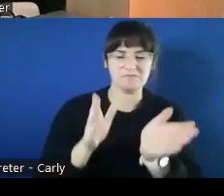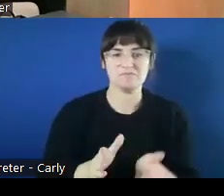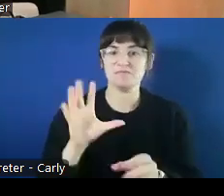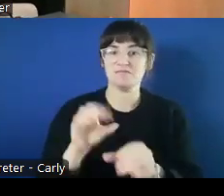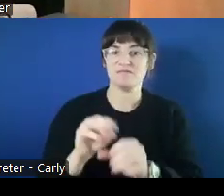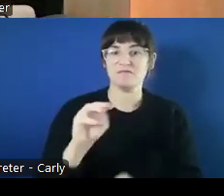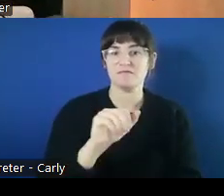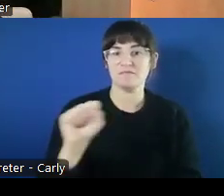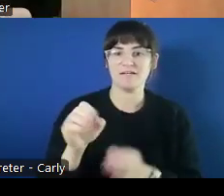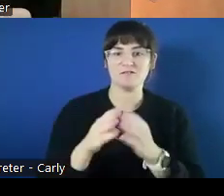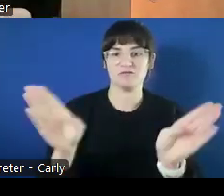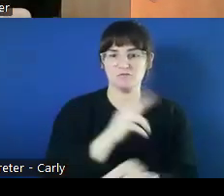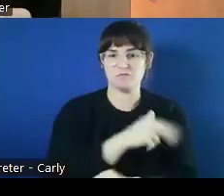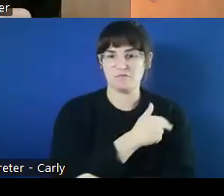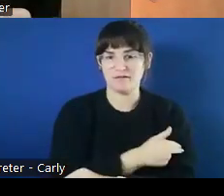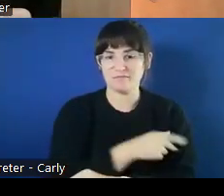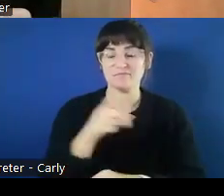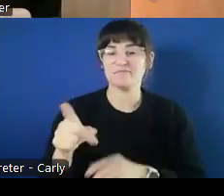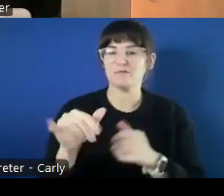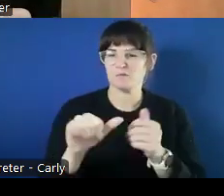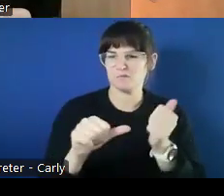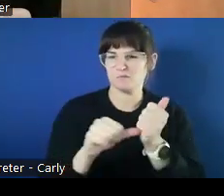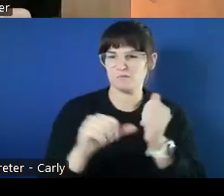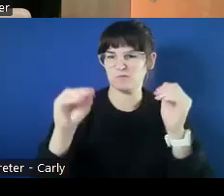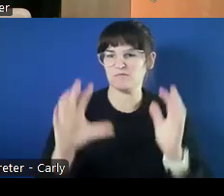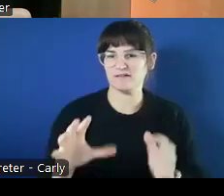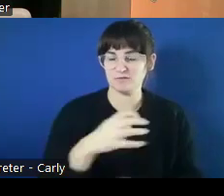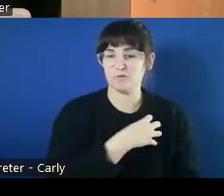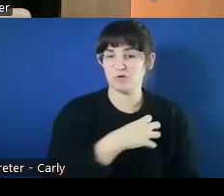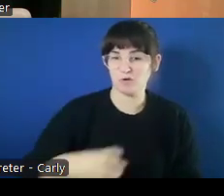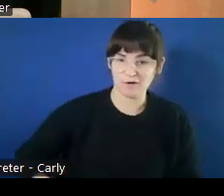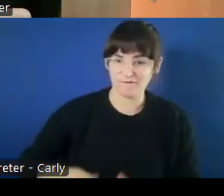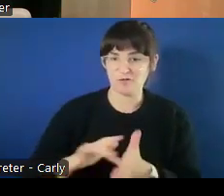General Hospital and an associate professor of psychiatry at Harvard Medical School dr